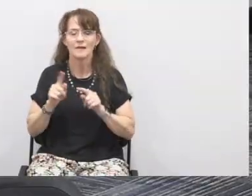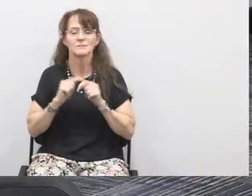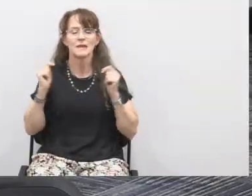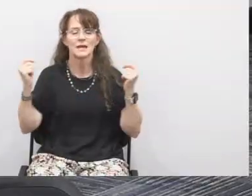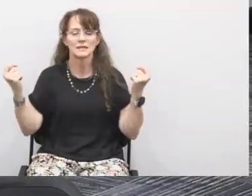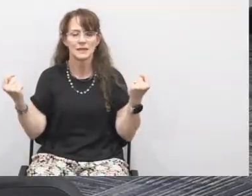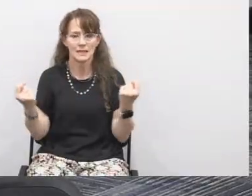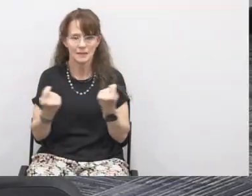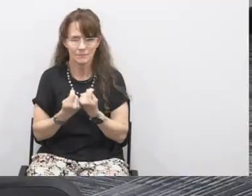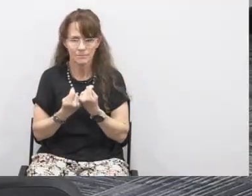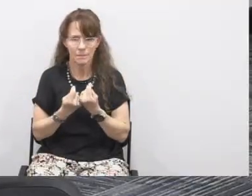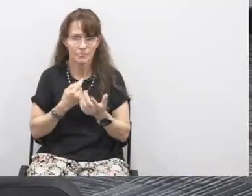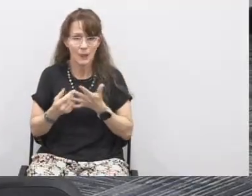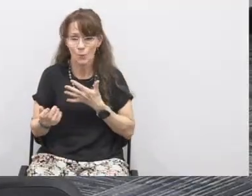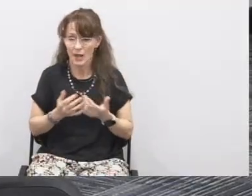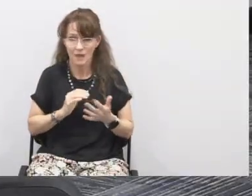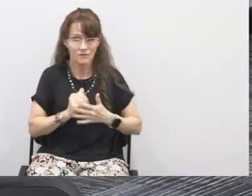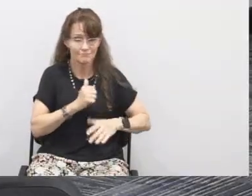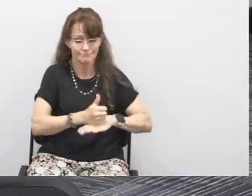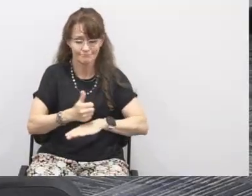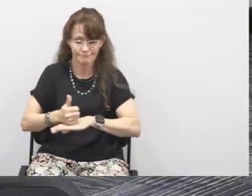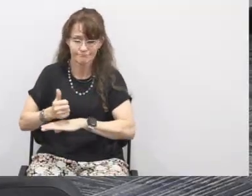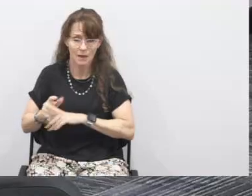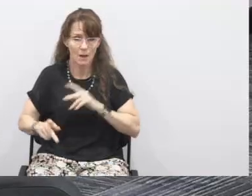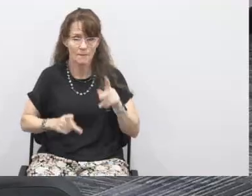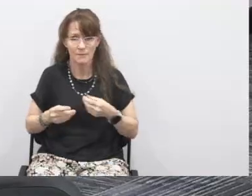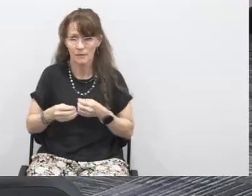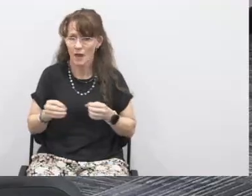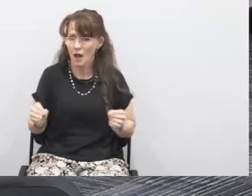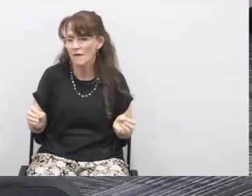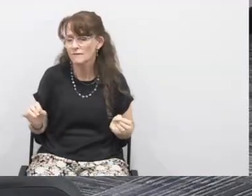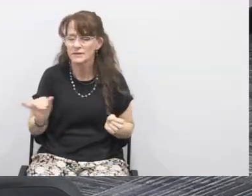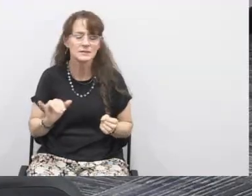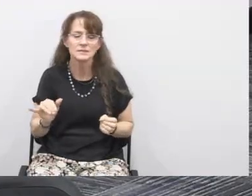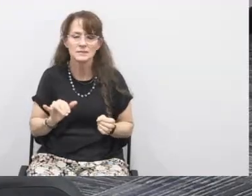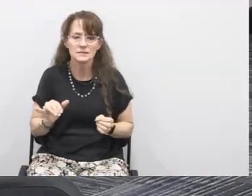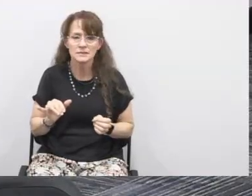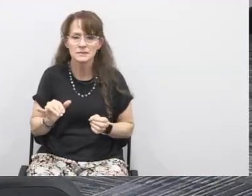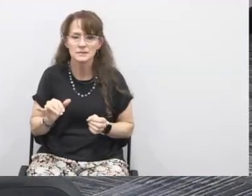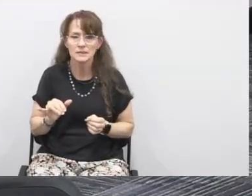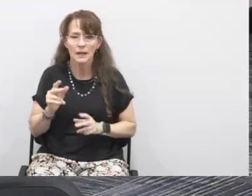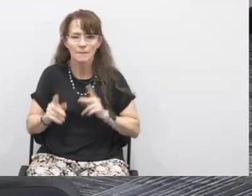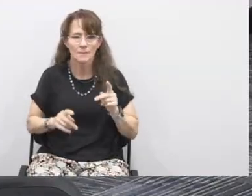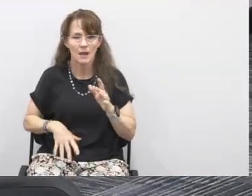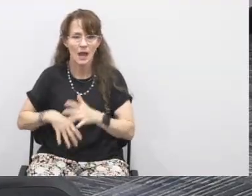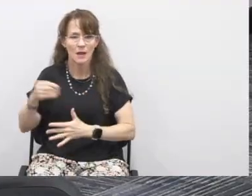So whatever that team looks like, it's often people in the office as well as people outside of the office.